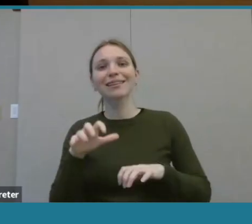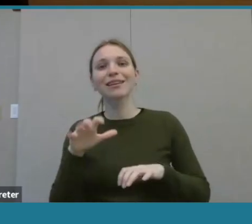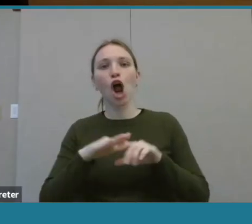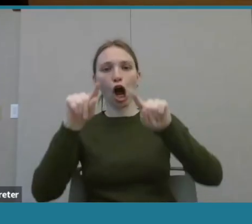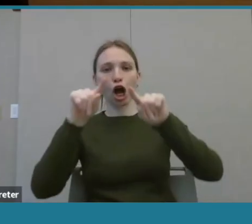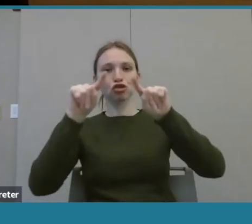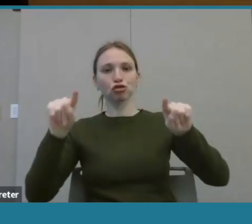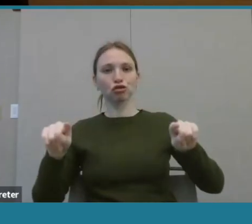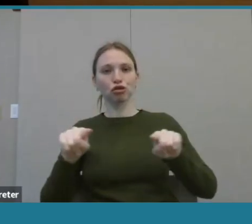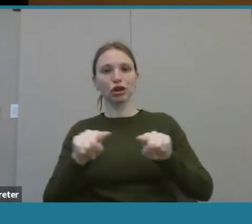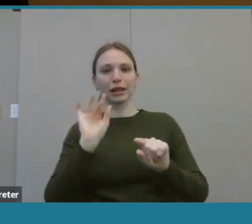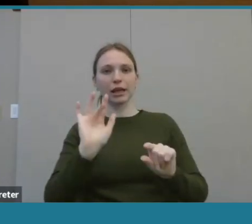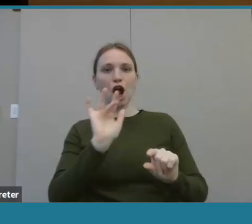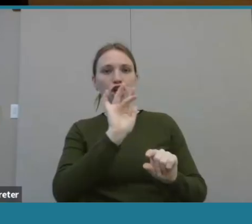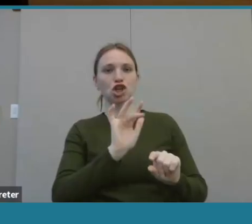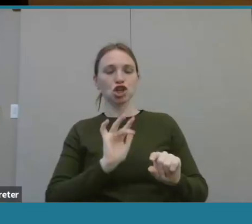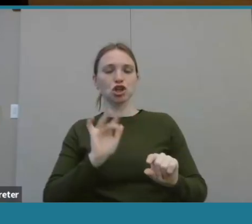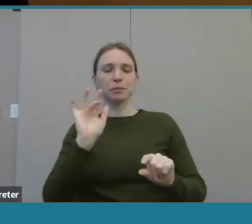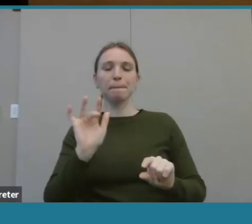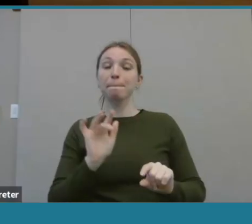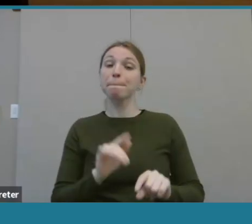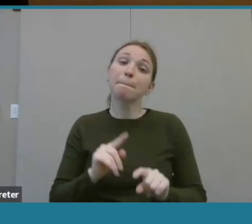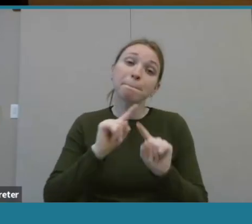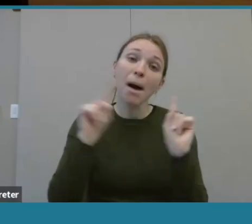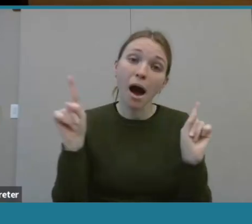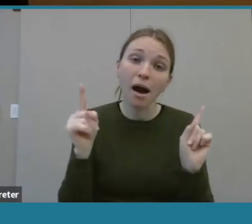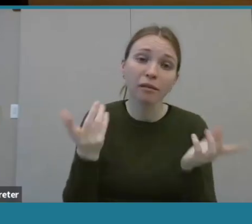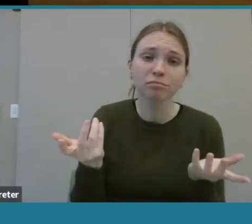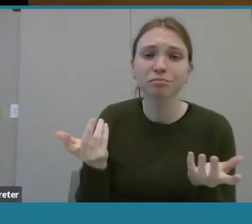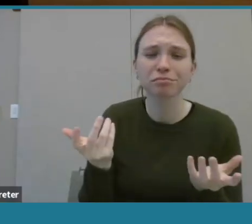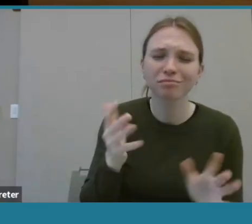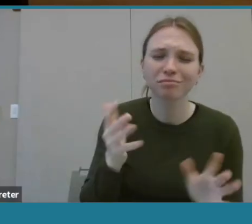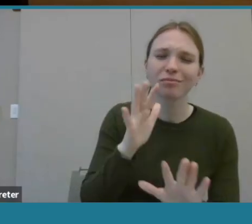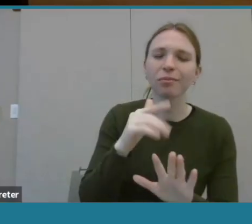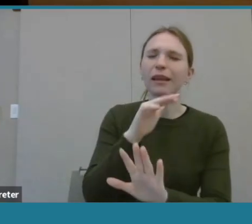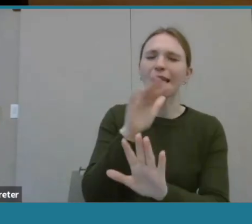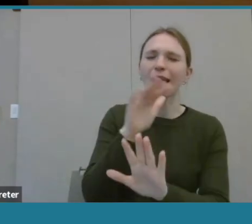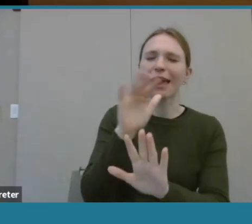But what we saw is food preferences, and I'm going to kind of summarize some of the quotes here.